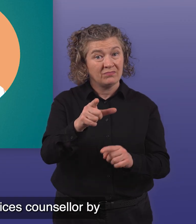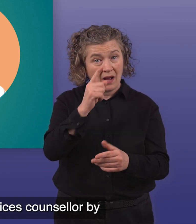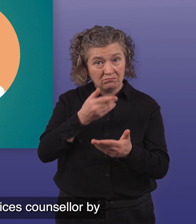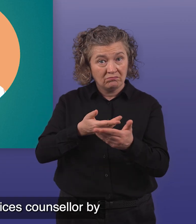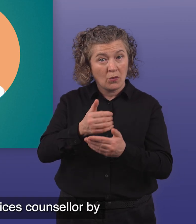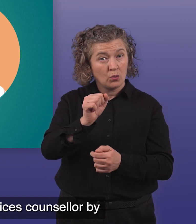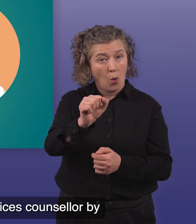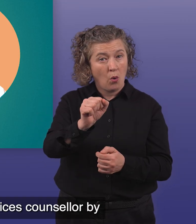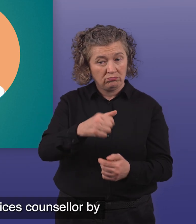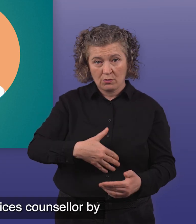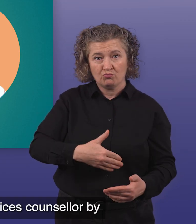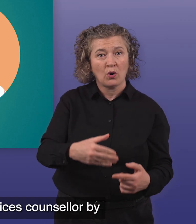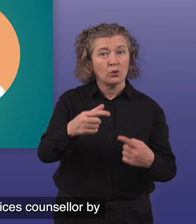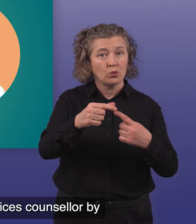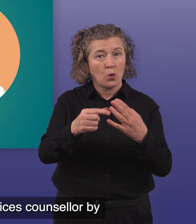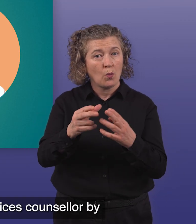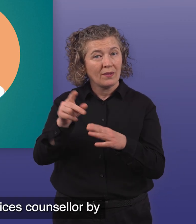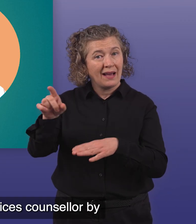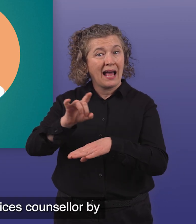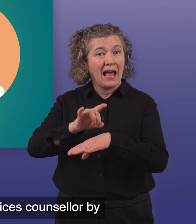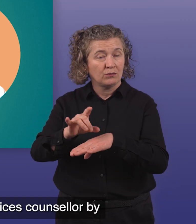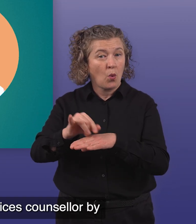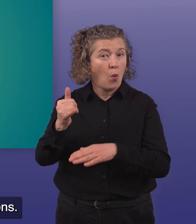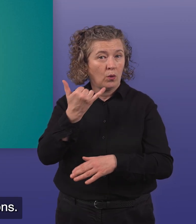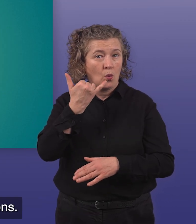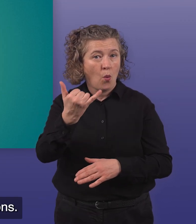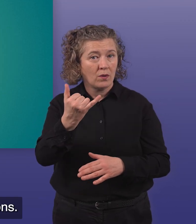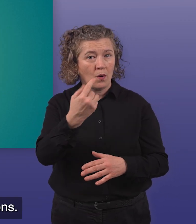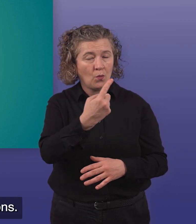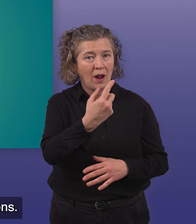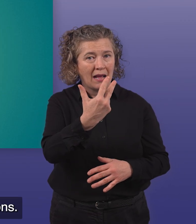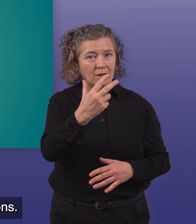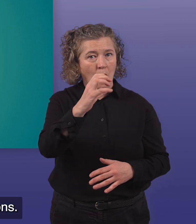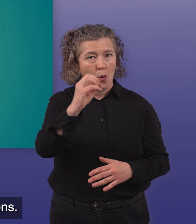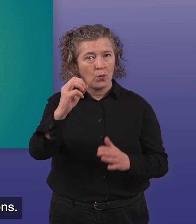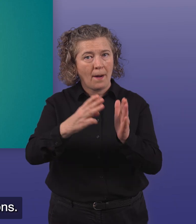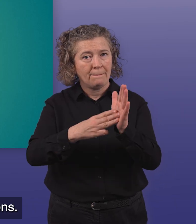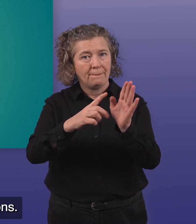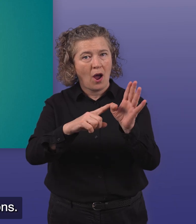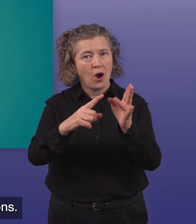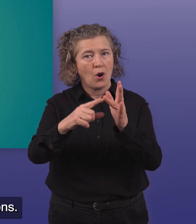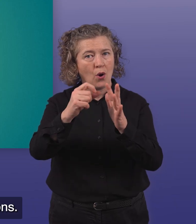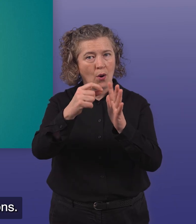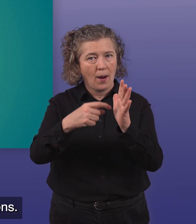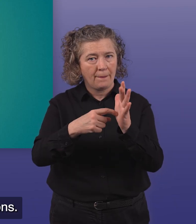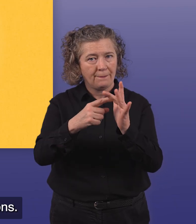you can speak to a pregnancy choices counsellor by calling 1800myoptions.